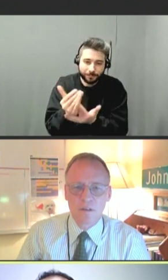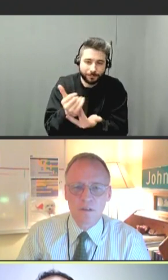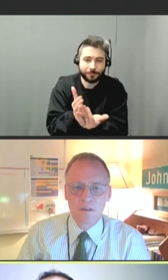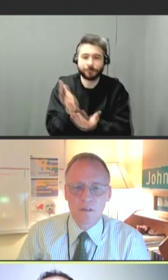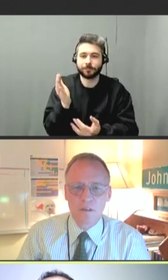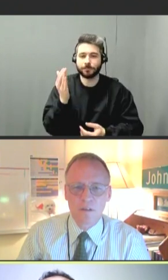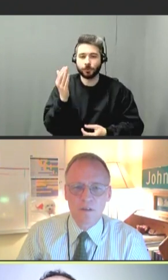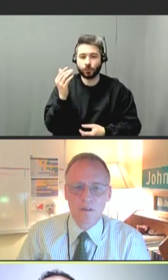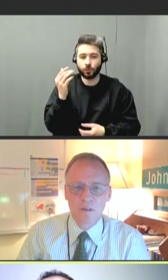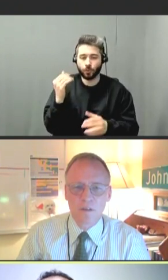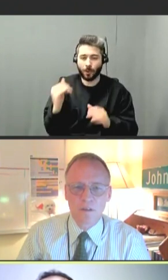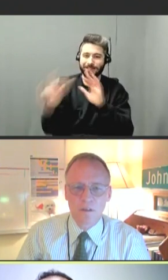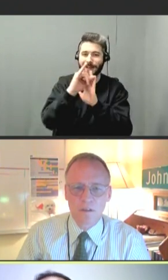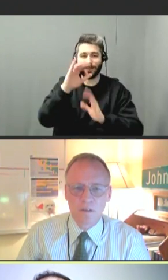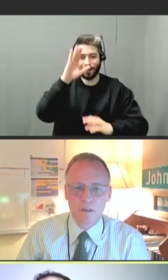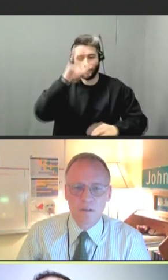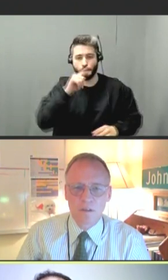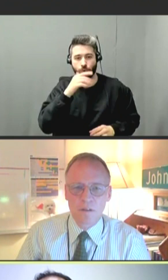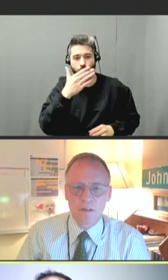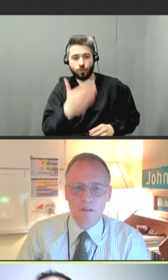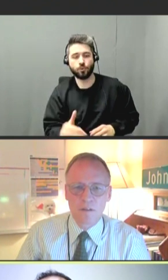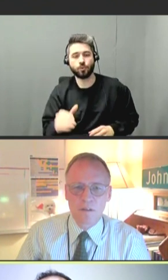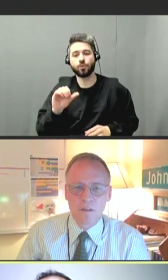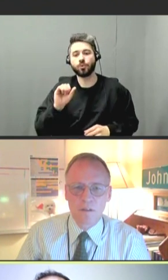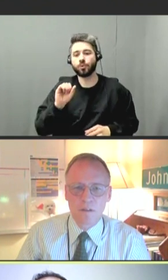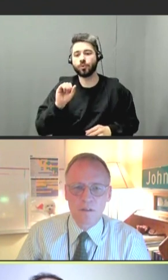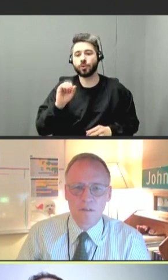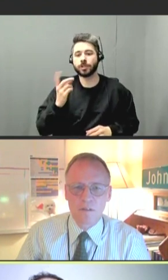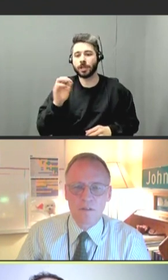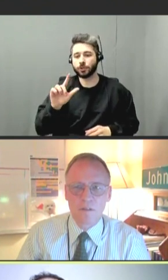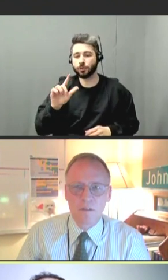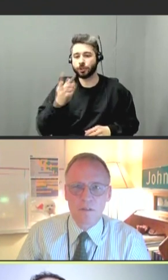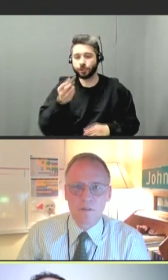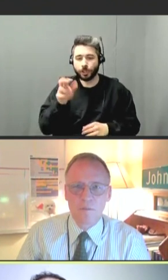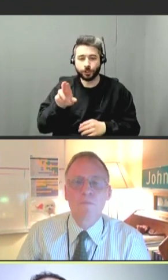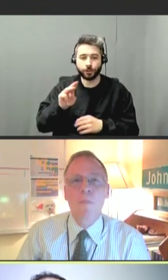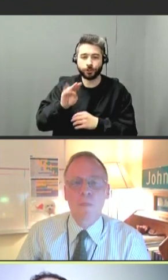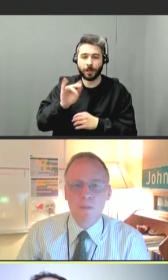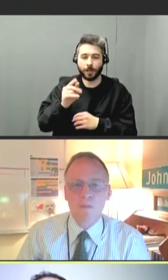and know who our sexual and gender minority people are more broadly, and that way,